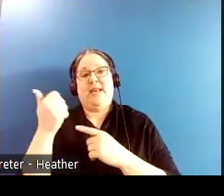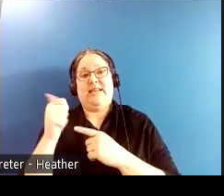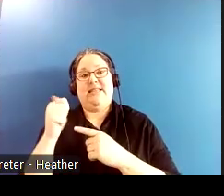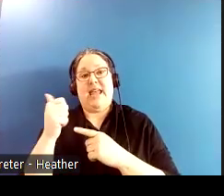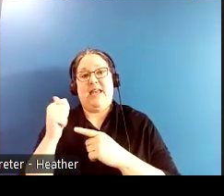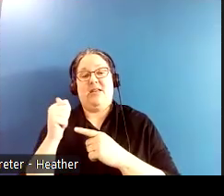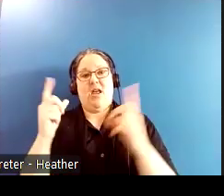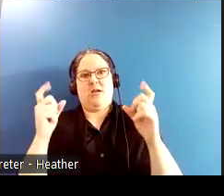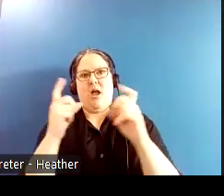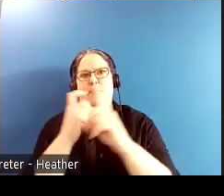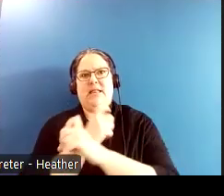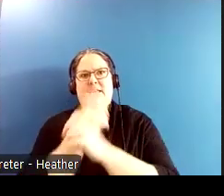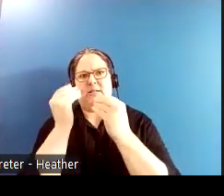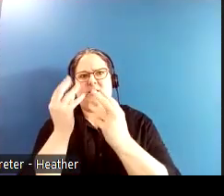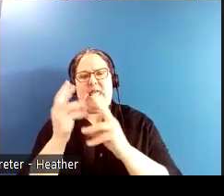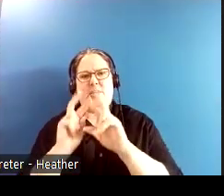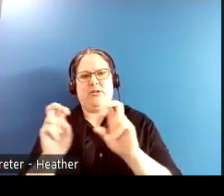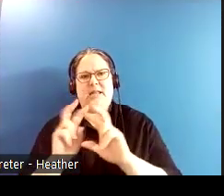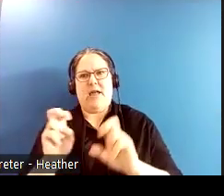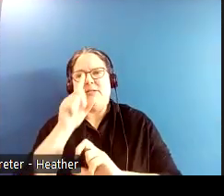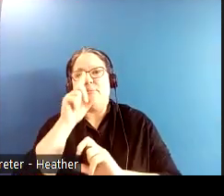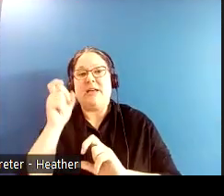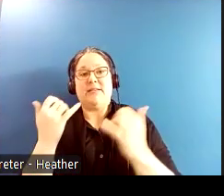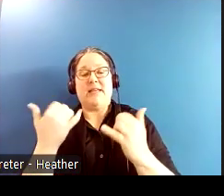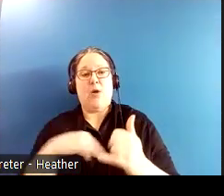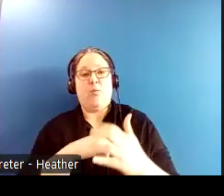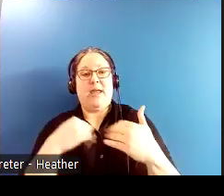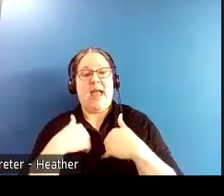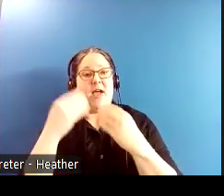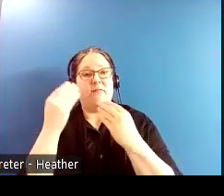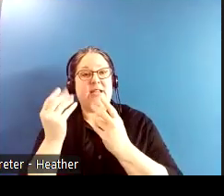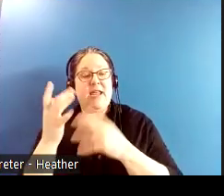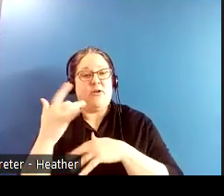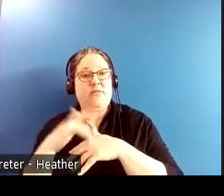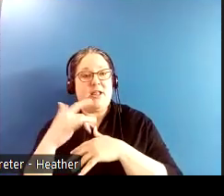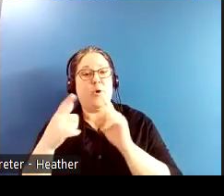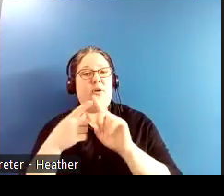data analysis because now suddenly we had uh data available from all of our digital digital sources